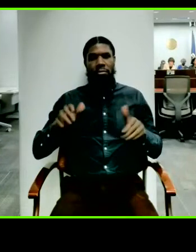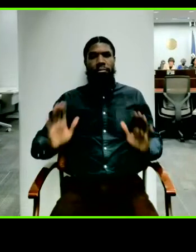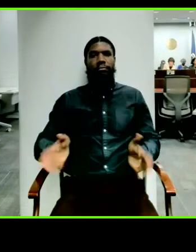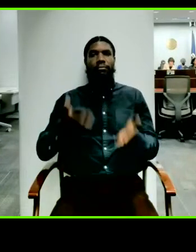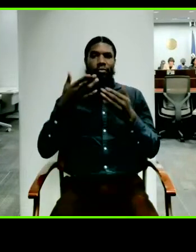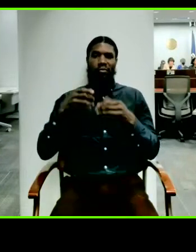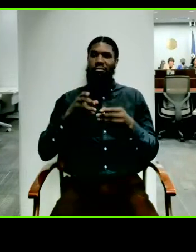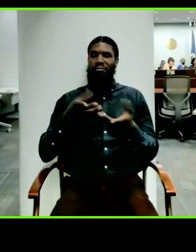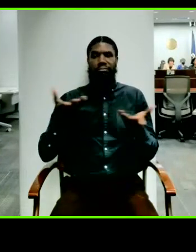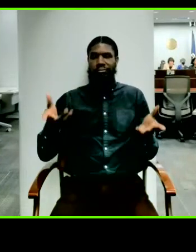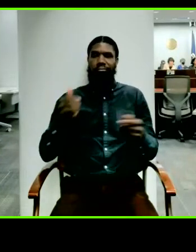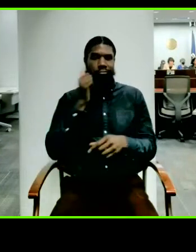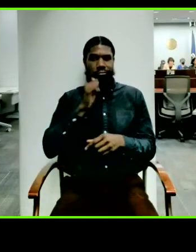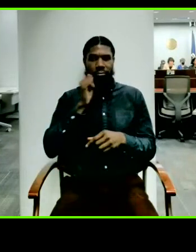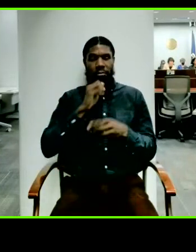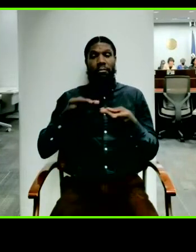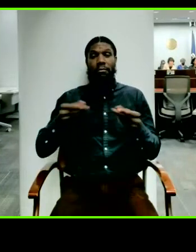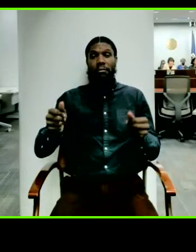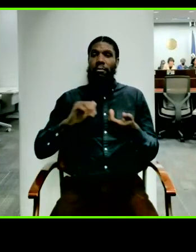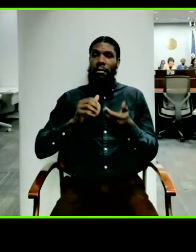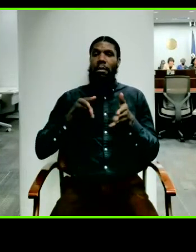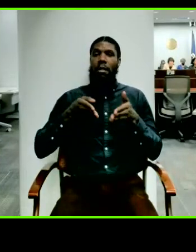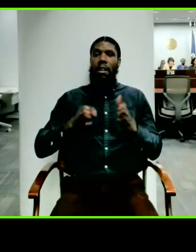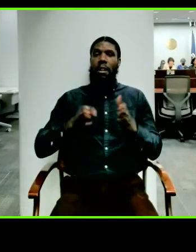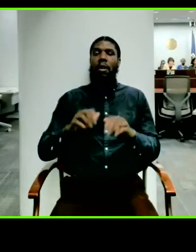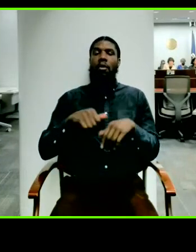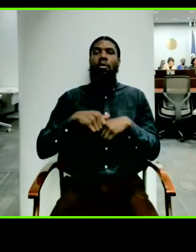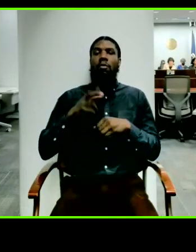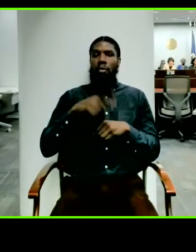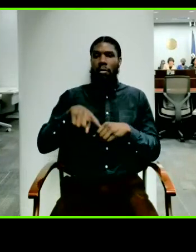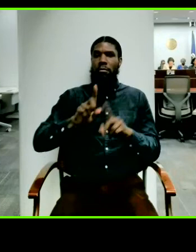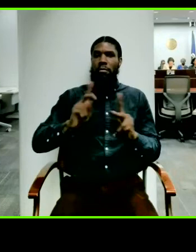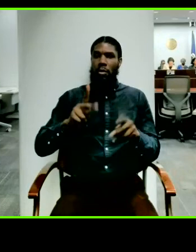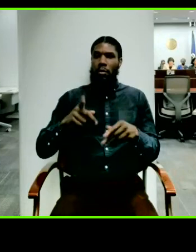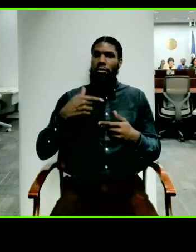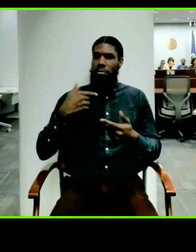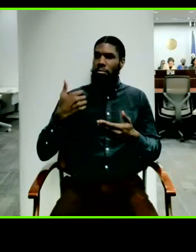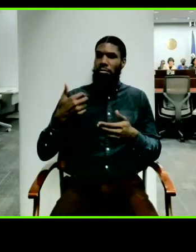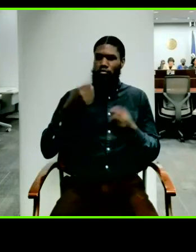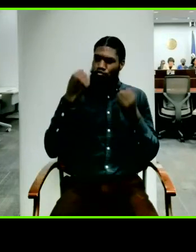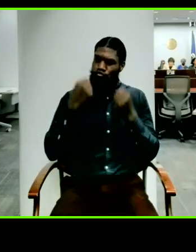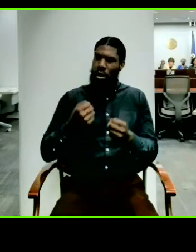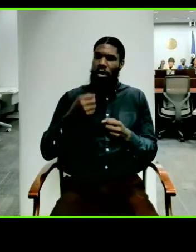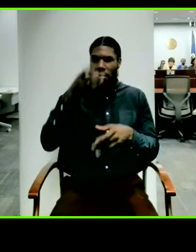to continue to contribute as productive employees who bring a diversity of viewpoints,